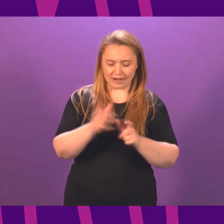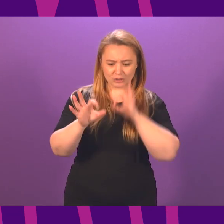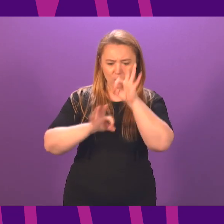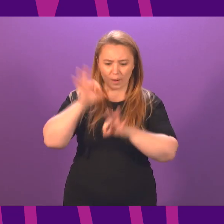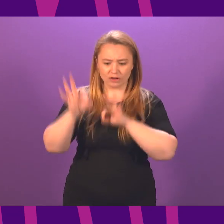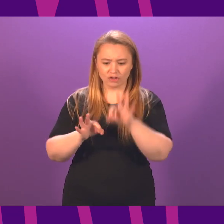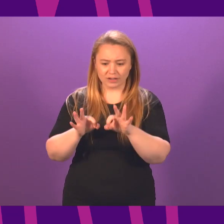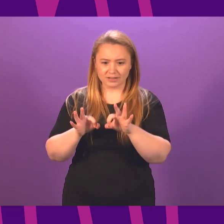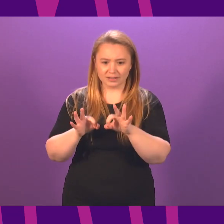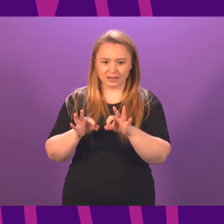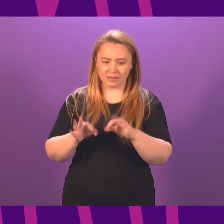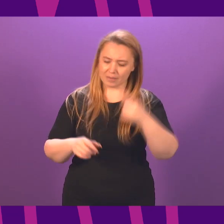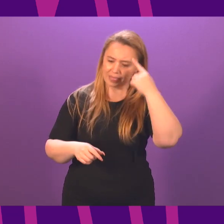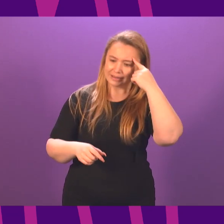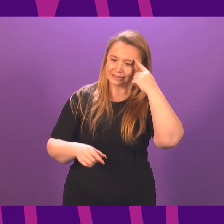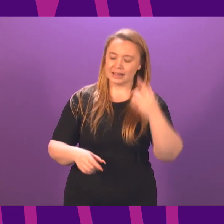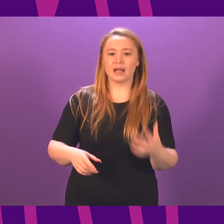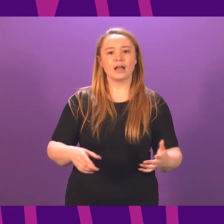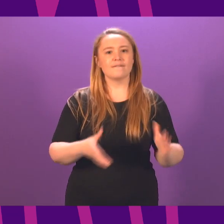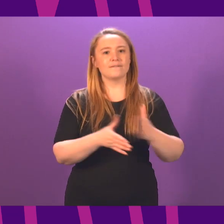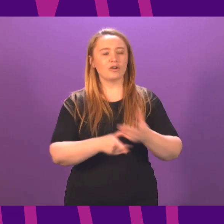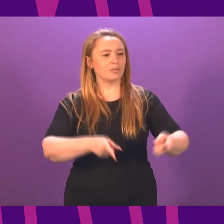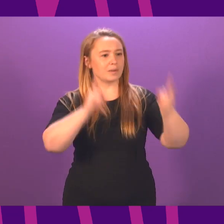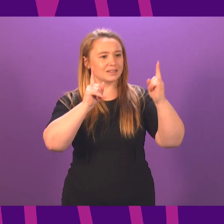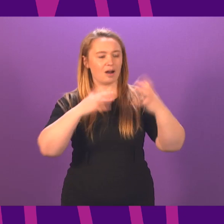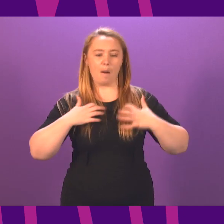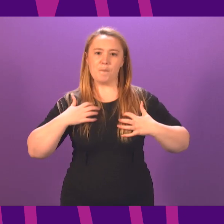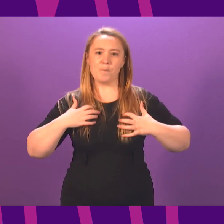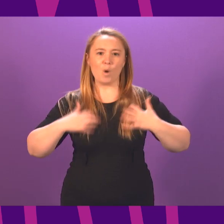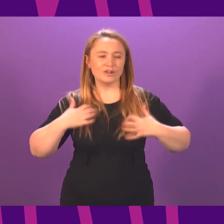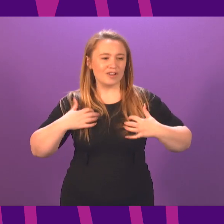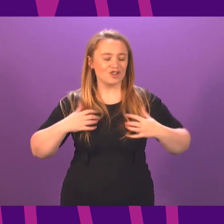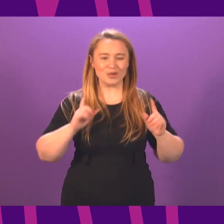what my possible motivation could be for opposing all those things. If I really